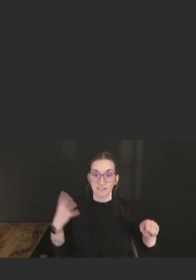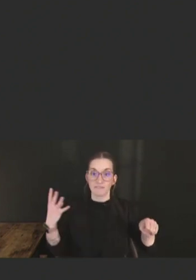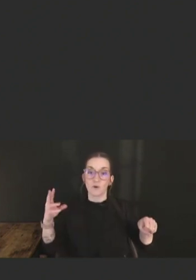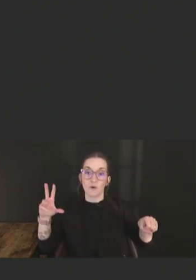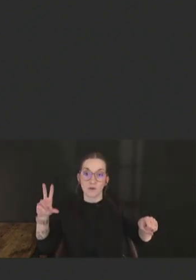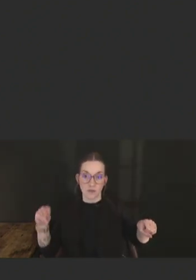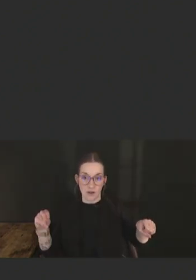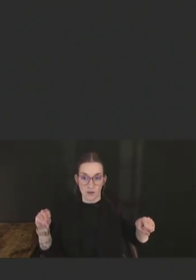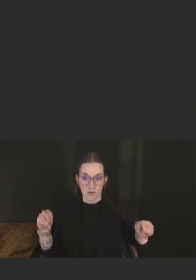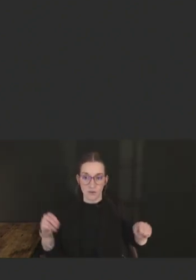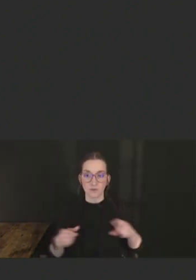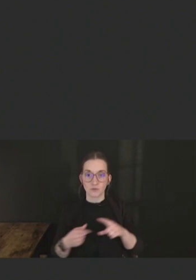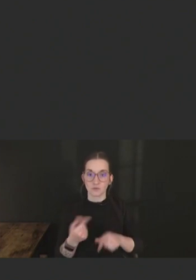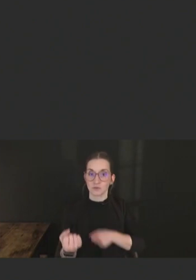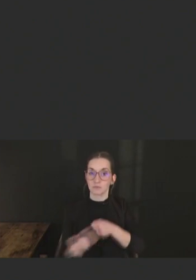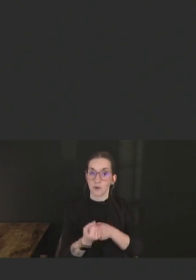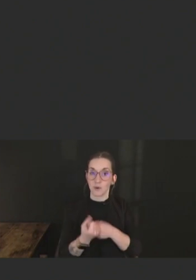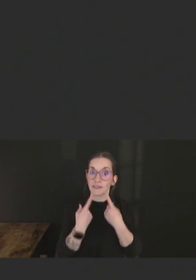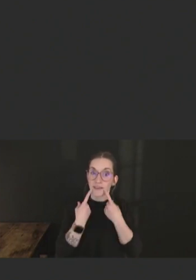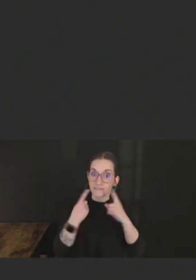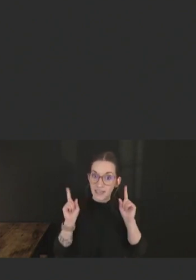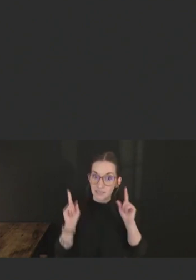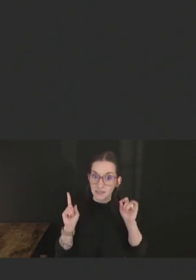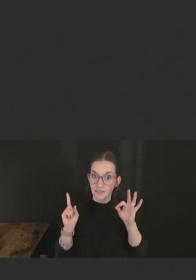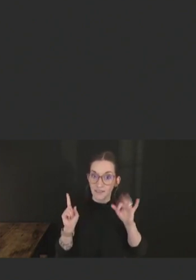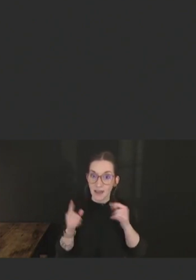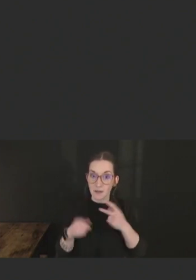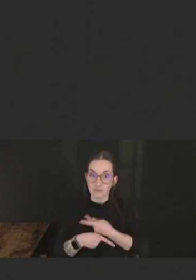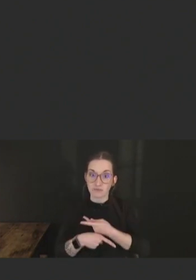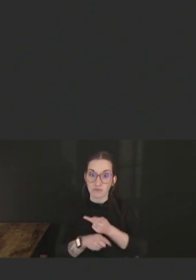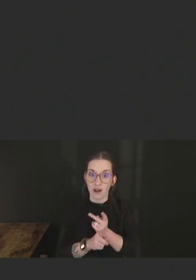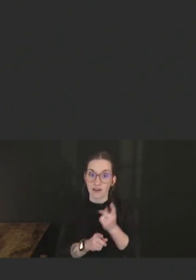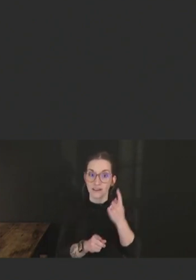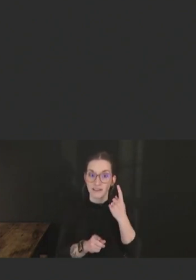to support the effectiveness of the product for the indication.